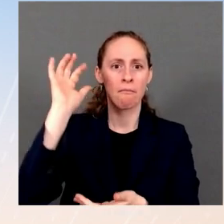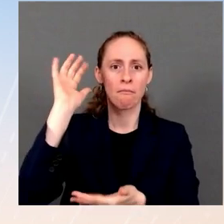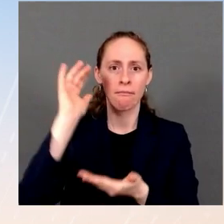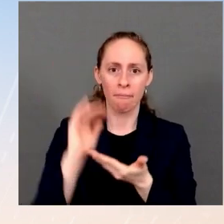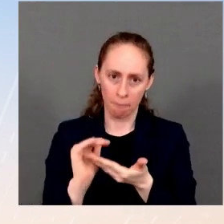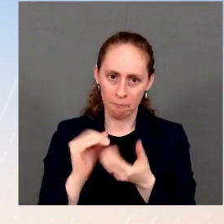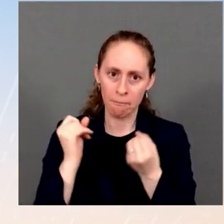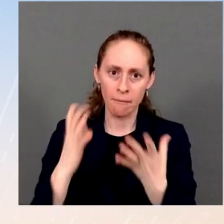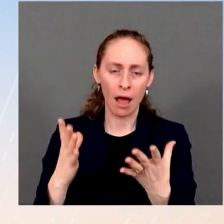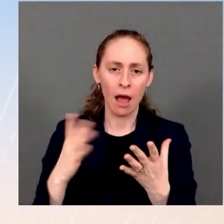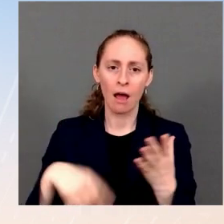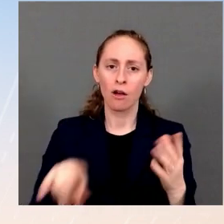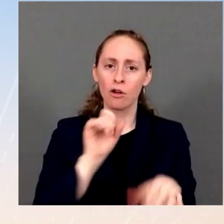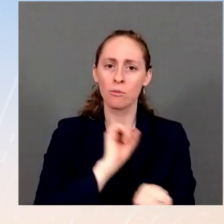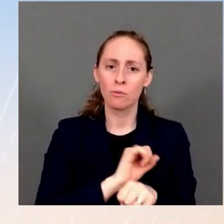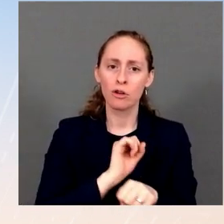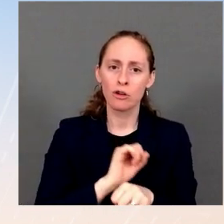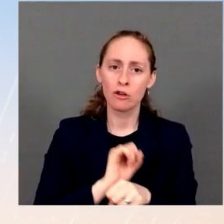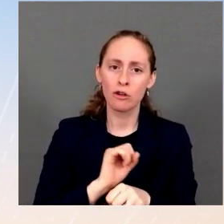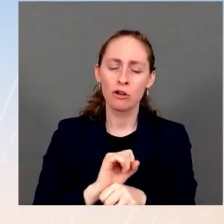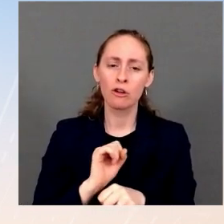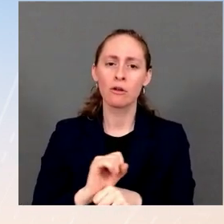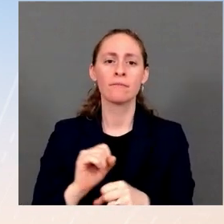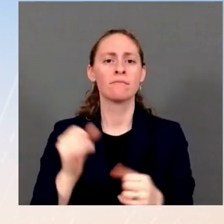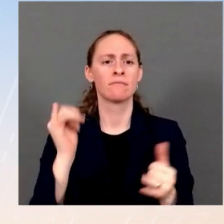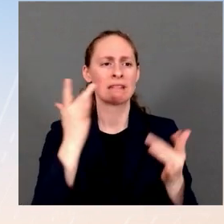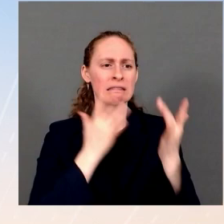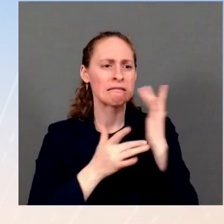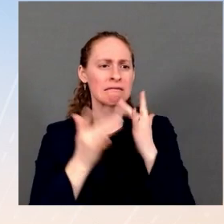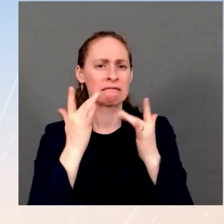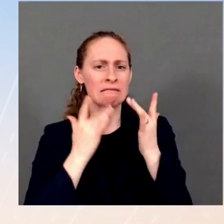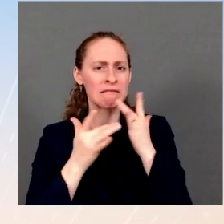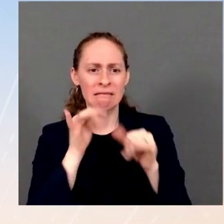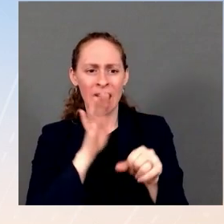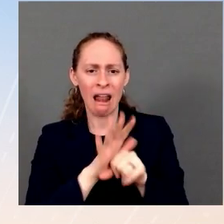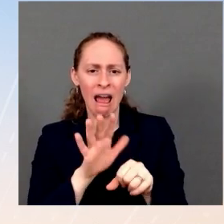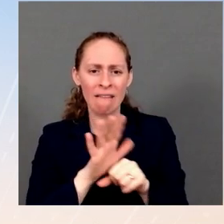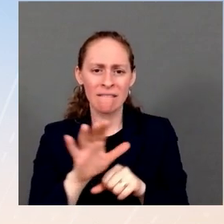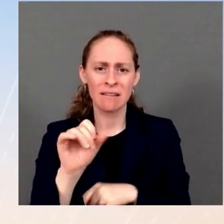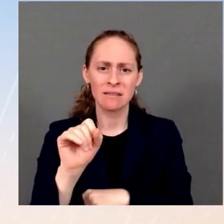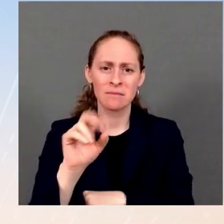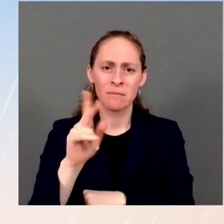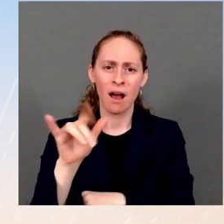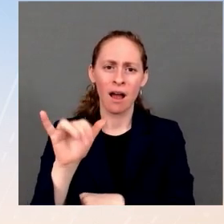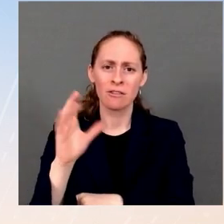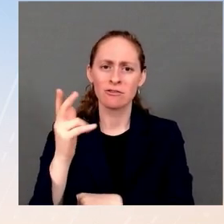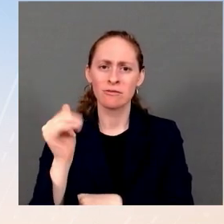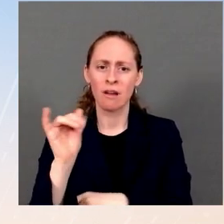on what the American people care about and did the work. That's exactly what's happening here.